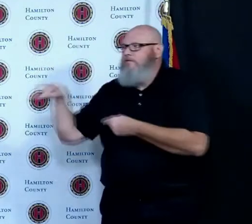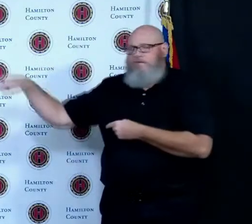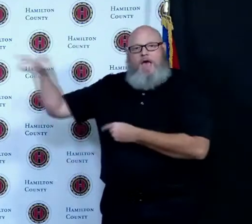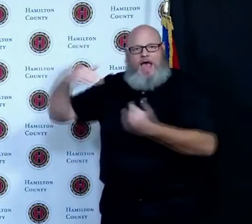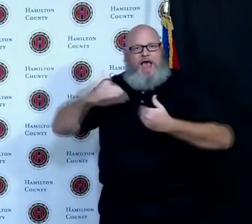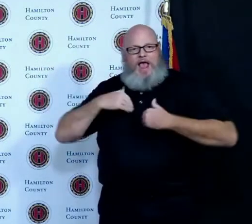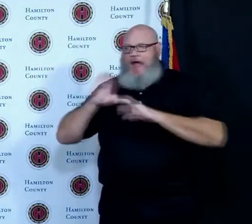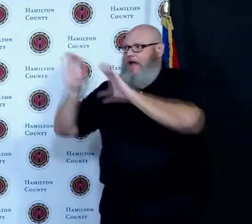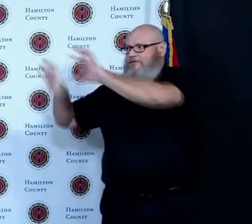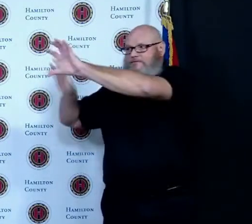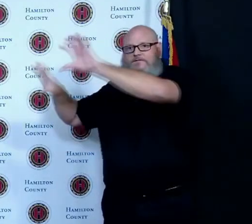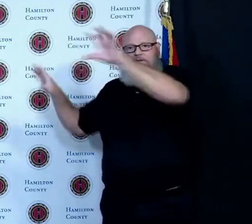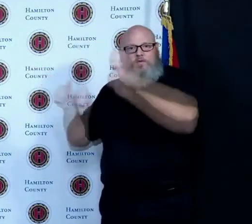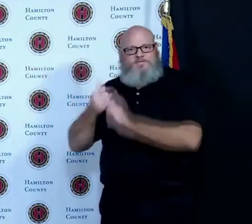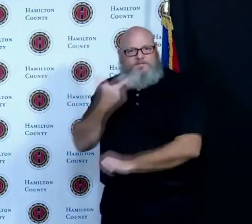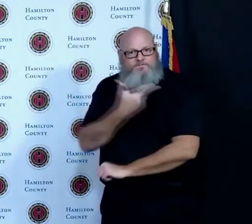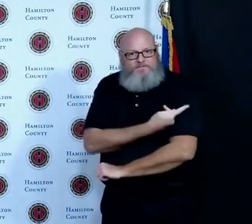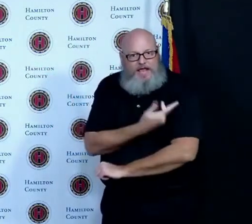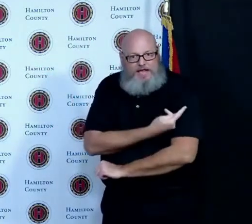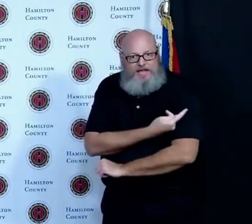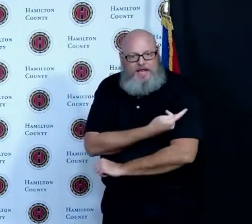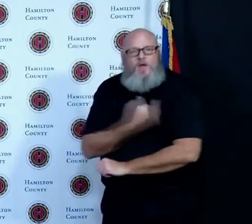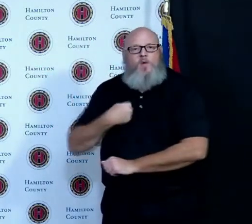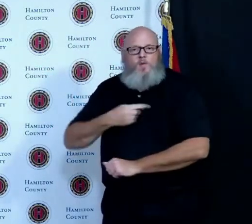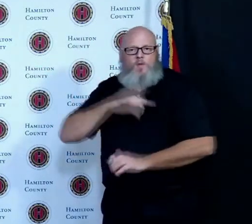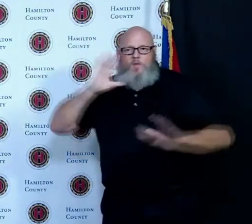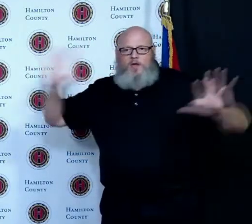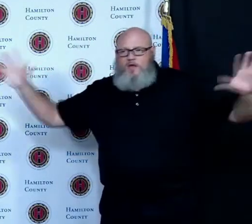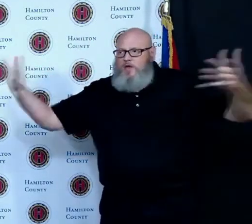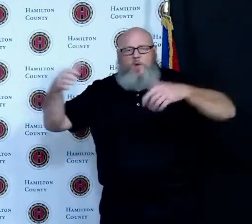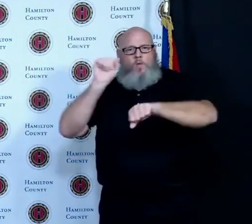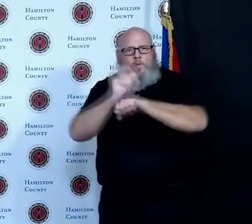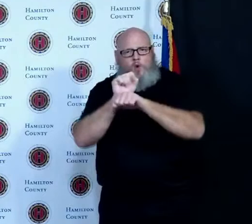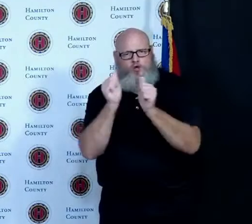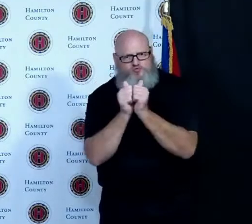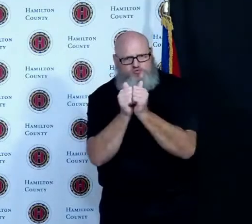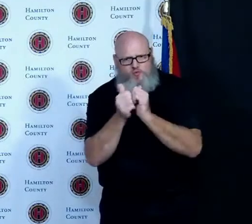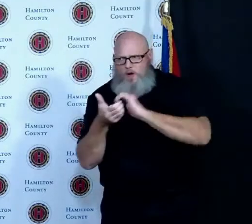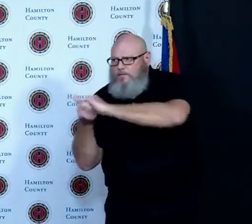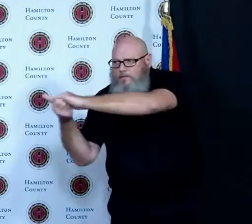work in partnership to make sure that we've got a coordinated effort but I will admit to you